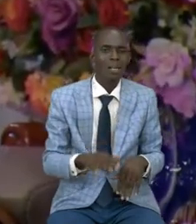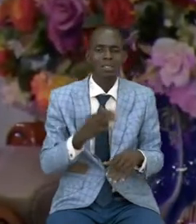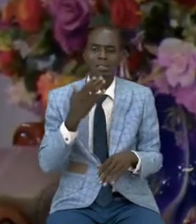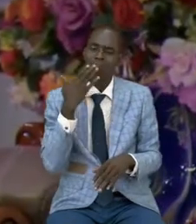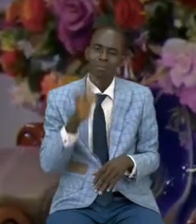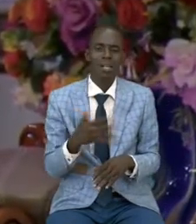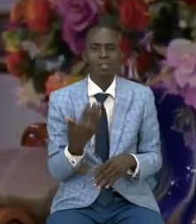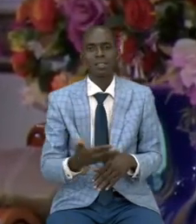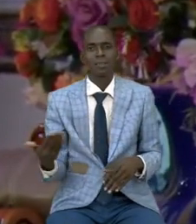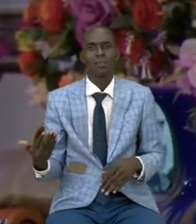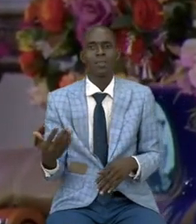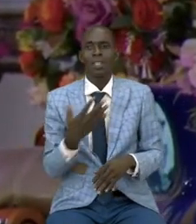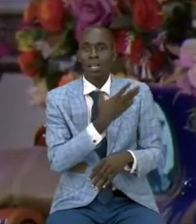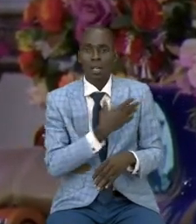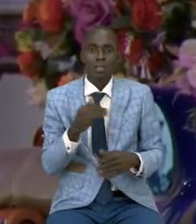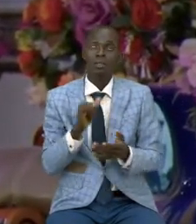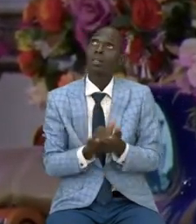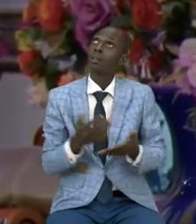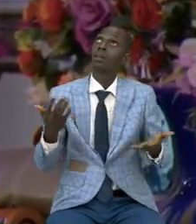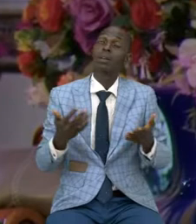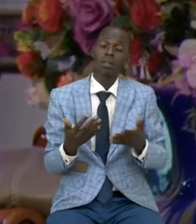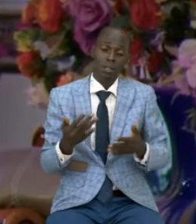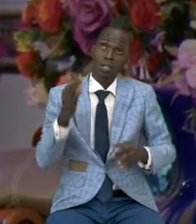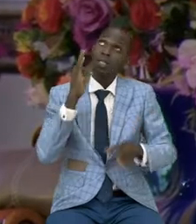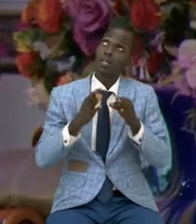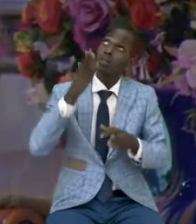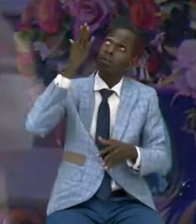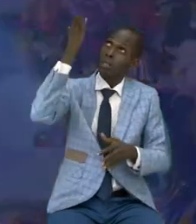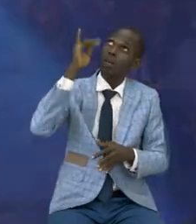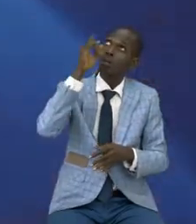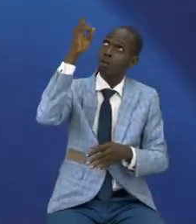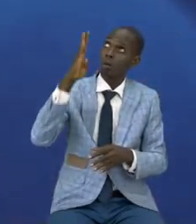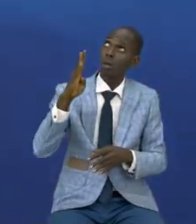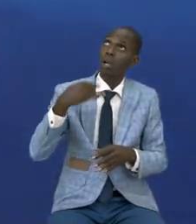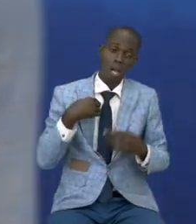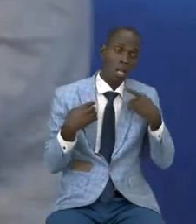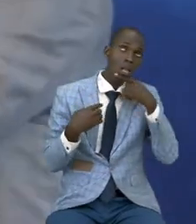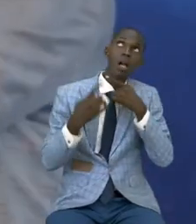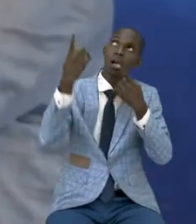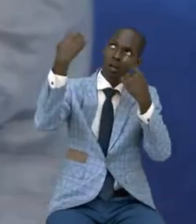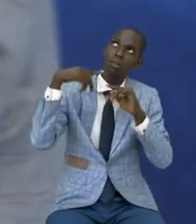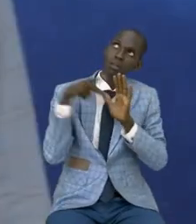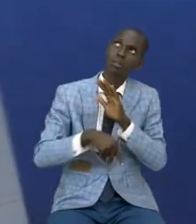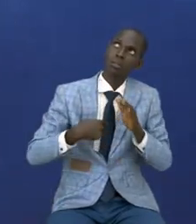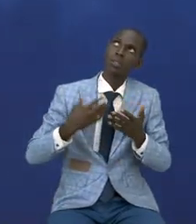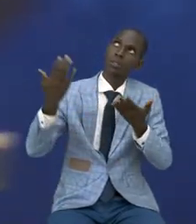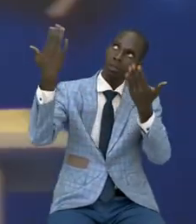you see if there is god's there okay i've done that now like what strike me and make me die